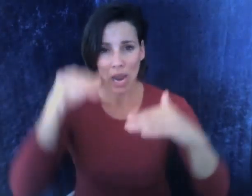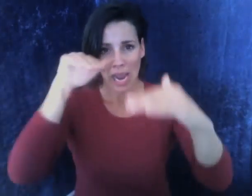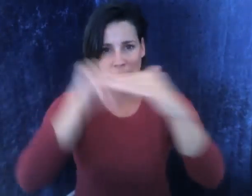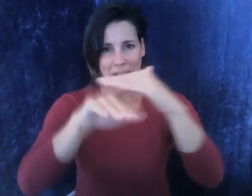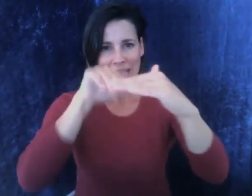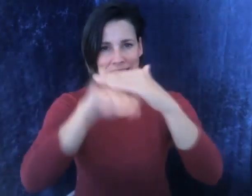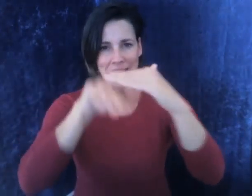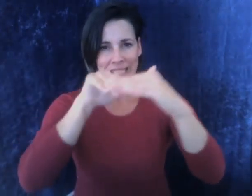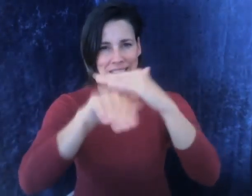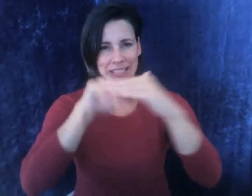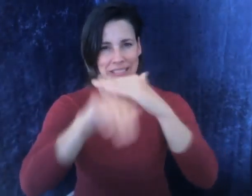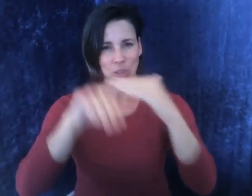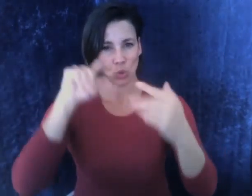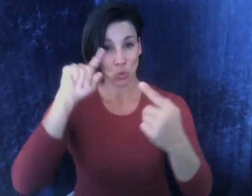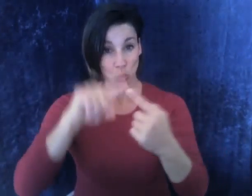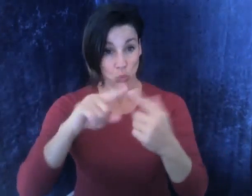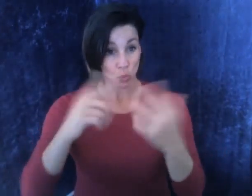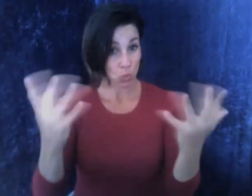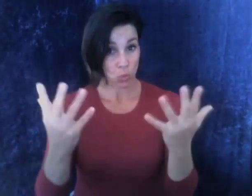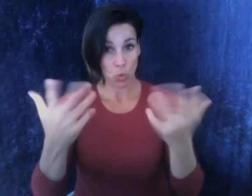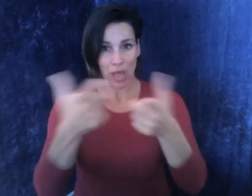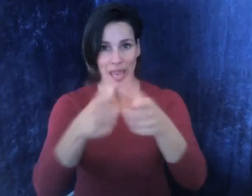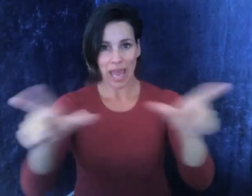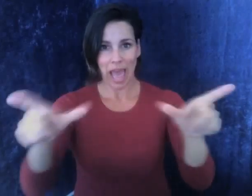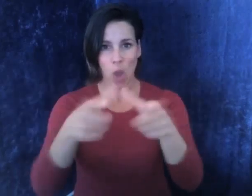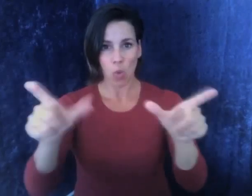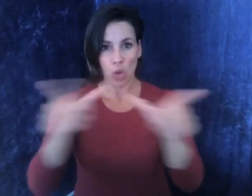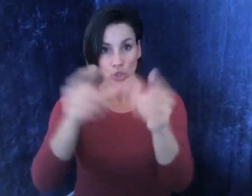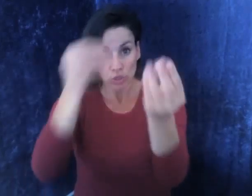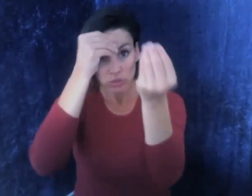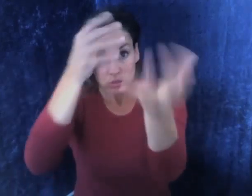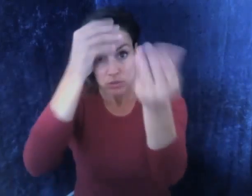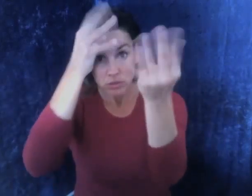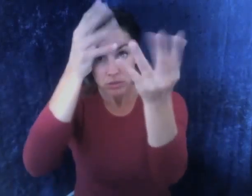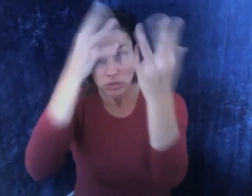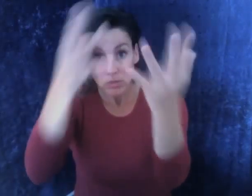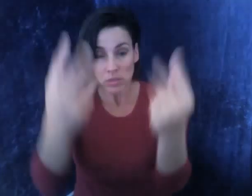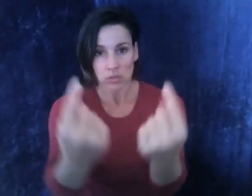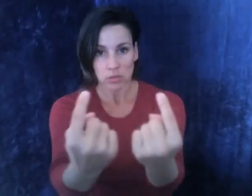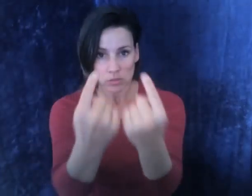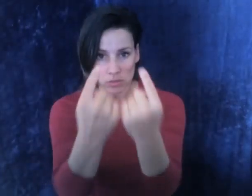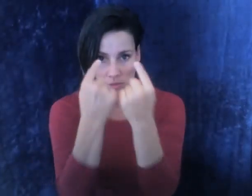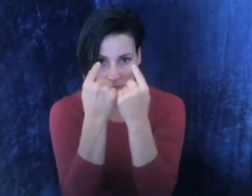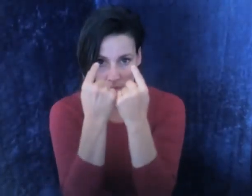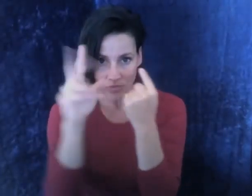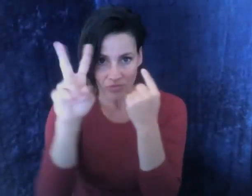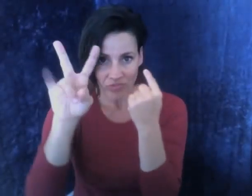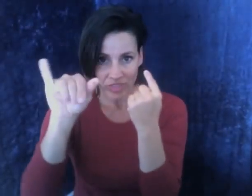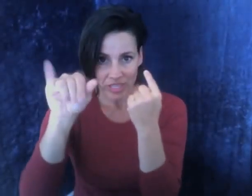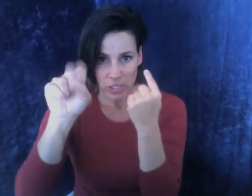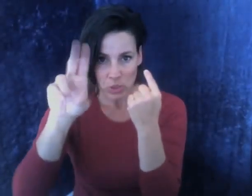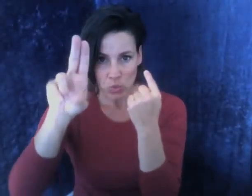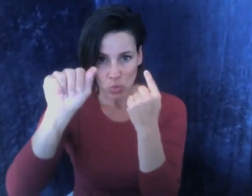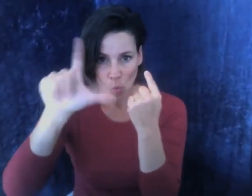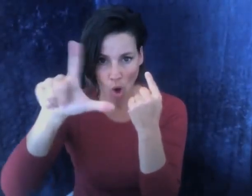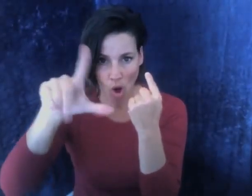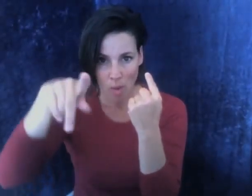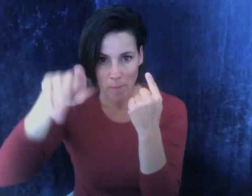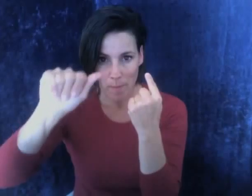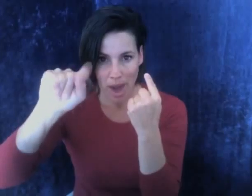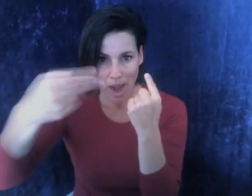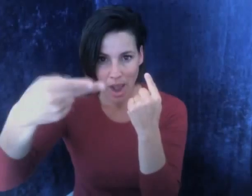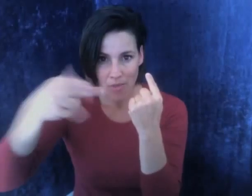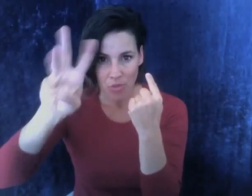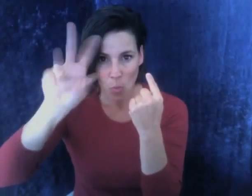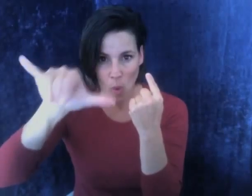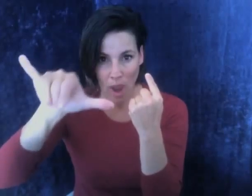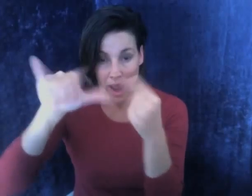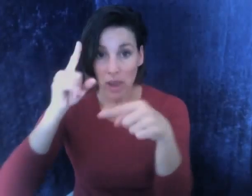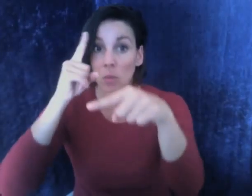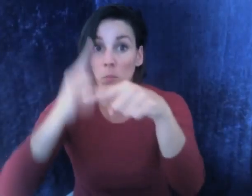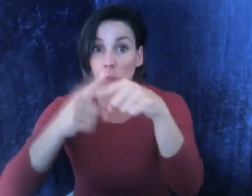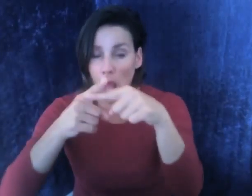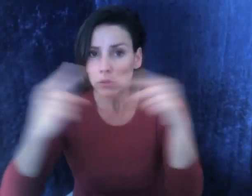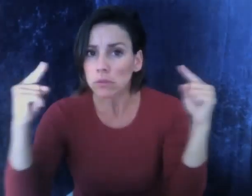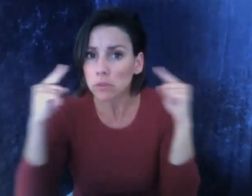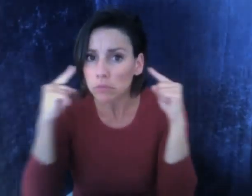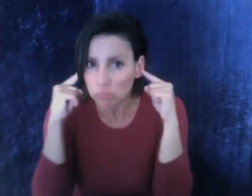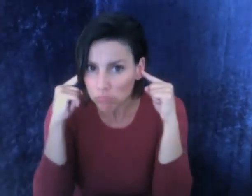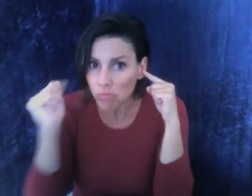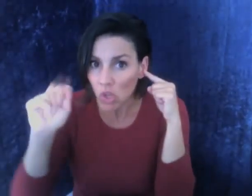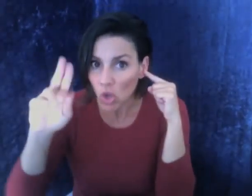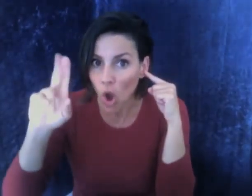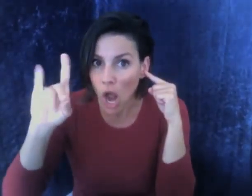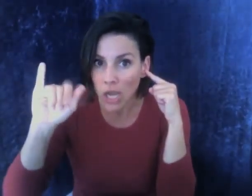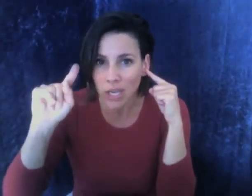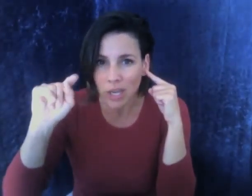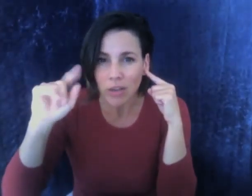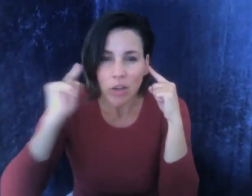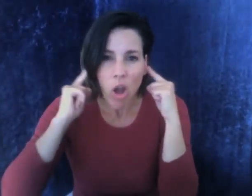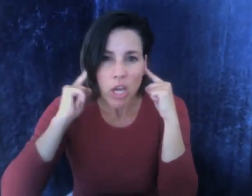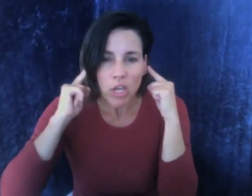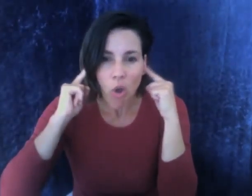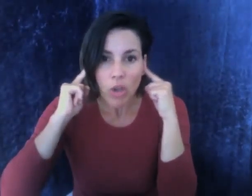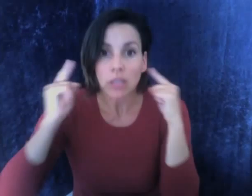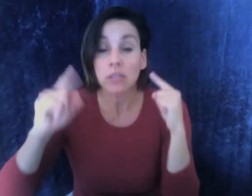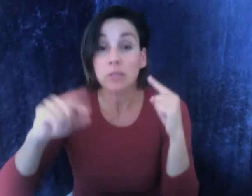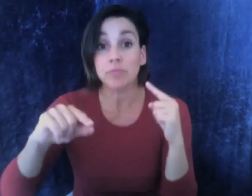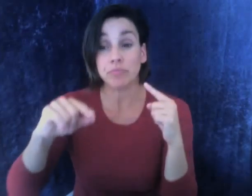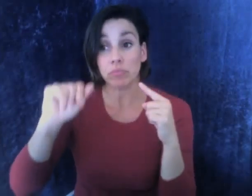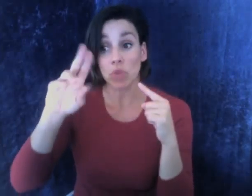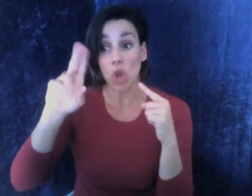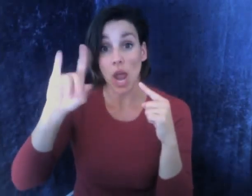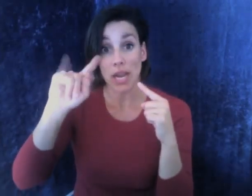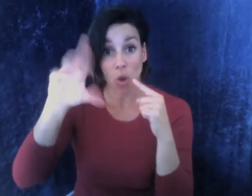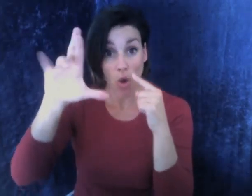is that they access to language through their visual and auditory pathways.